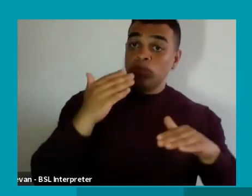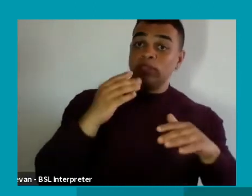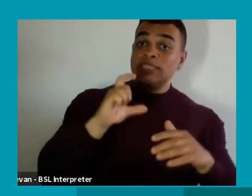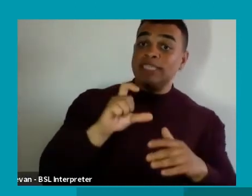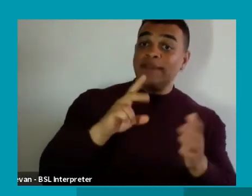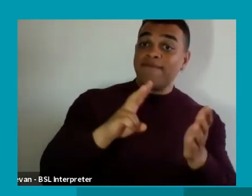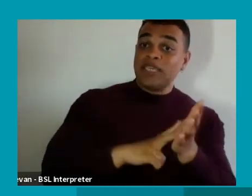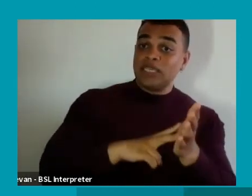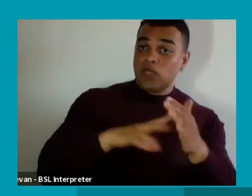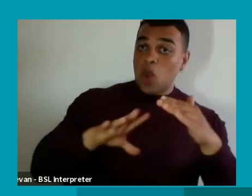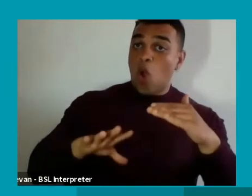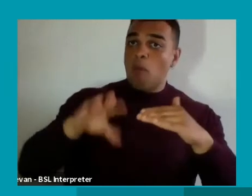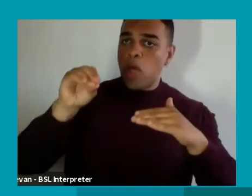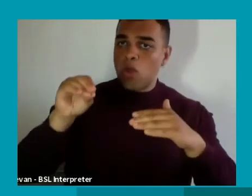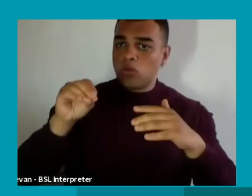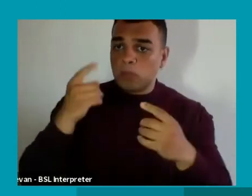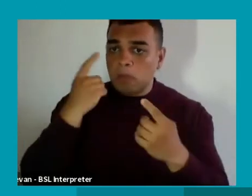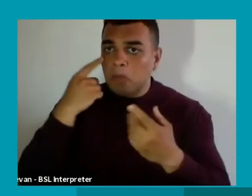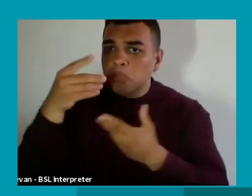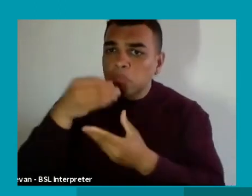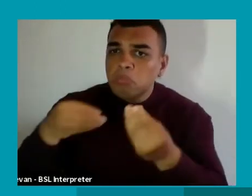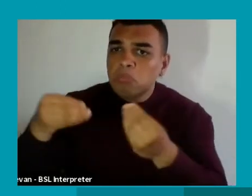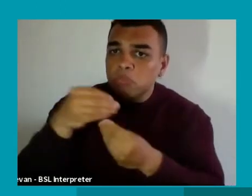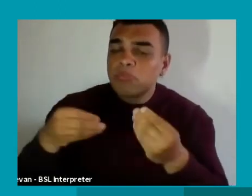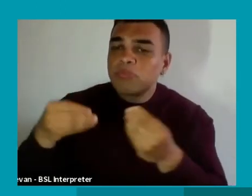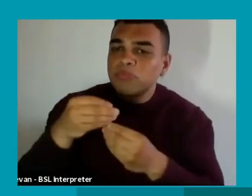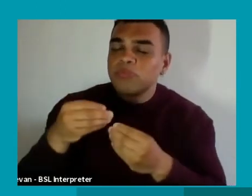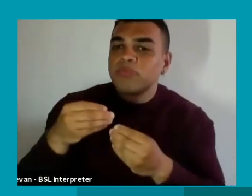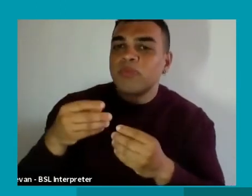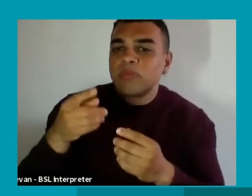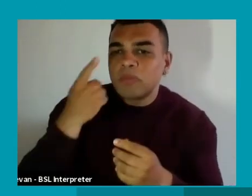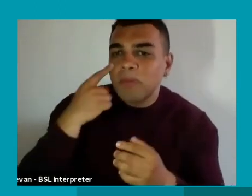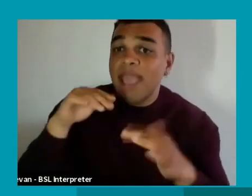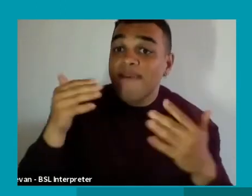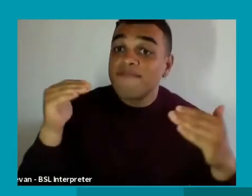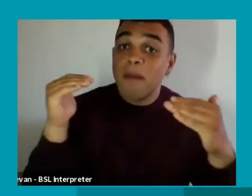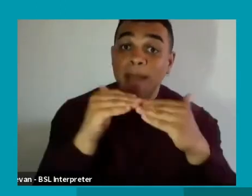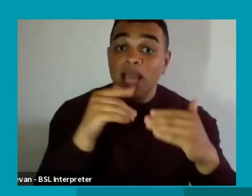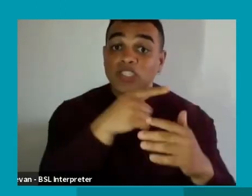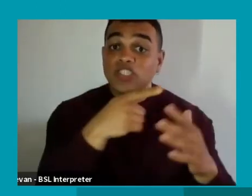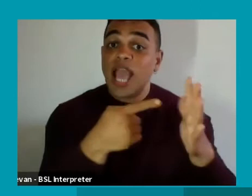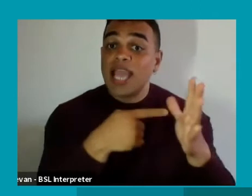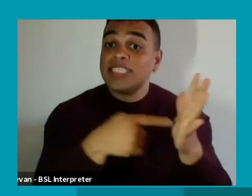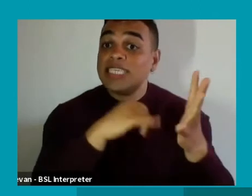And also upload your CV. And it acts like a bot. It starts matching your CV